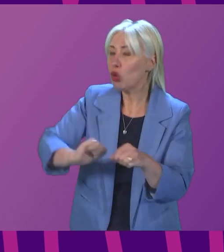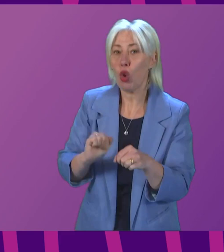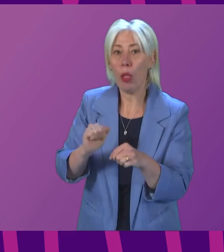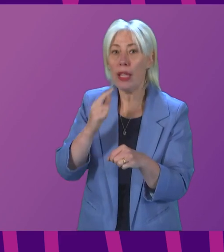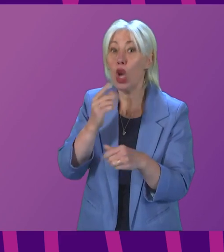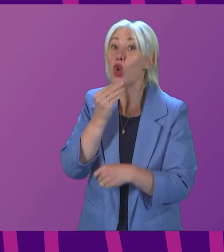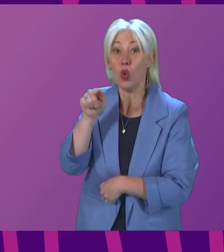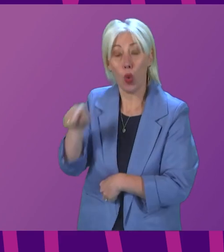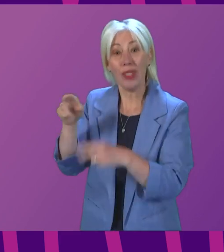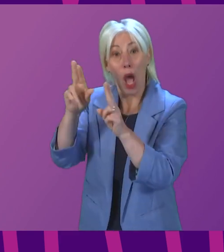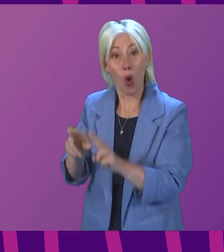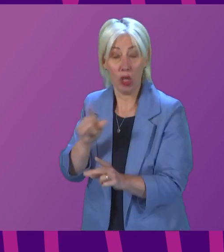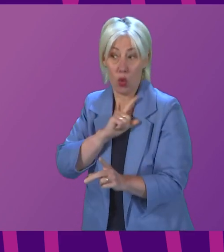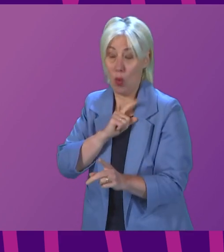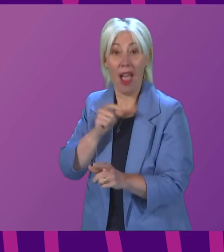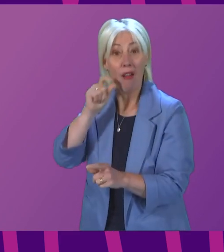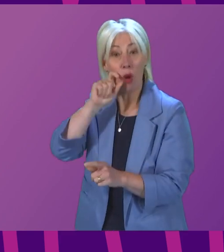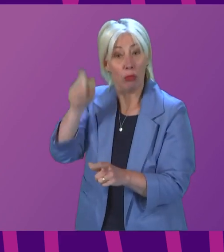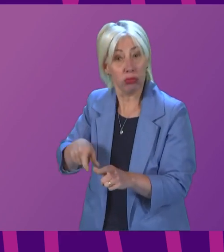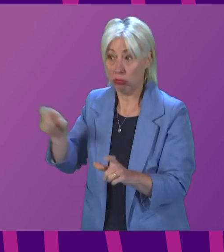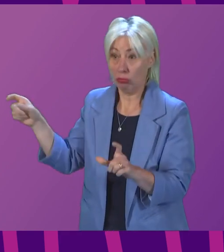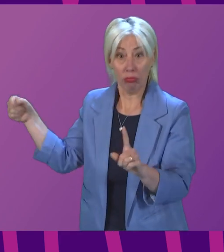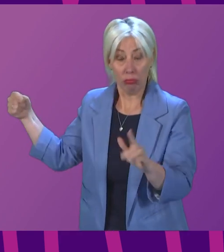being displaced as a result of Russia’s war in Ukraine?